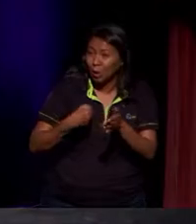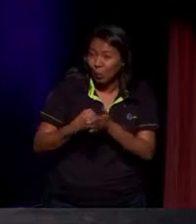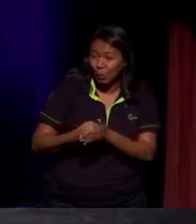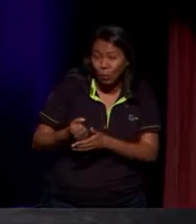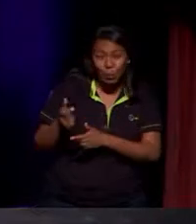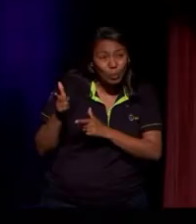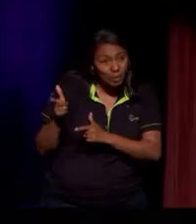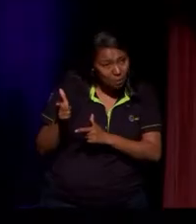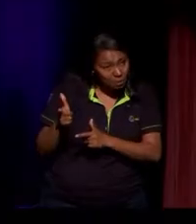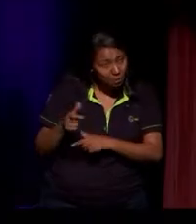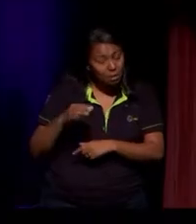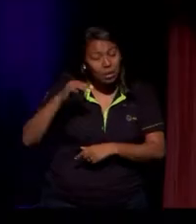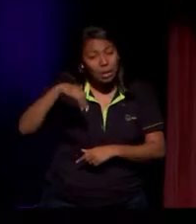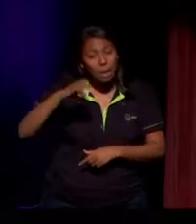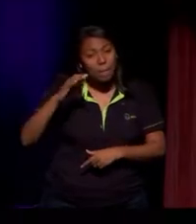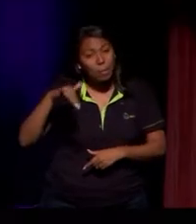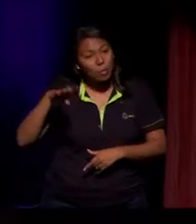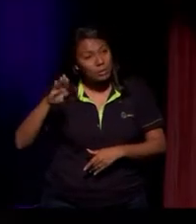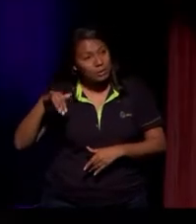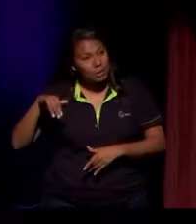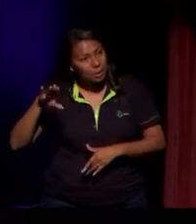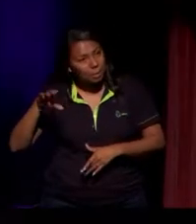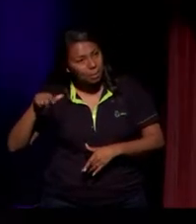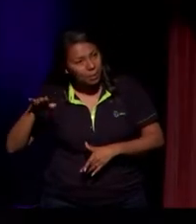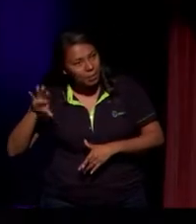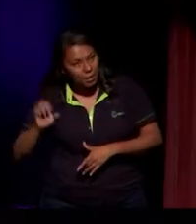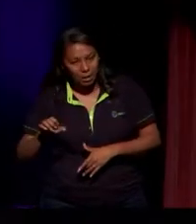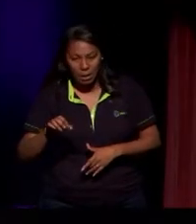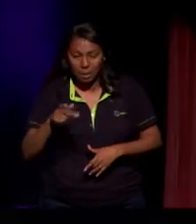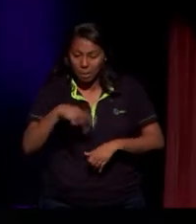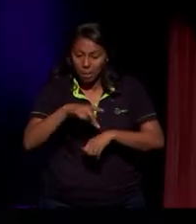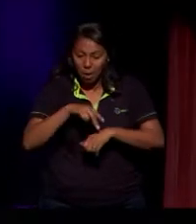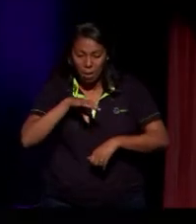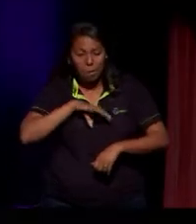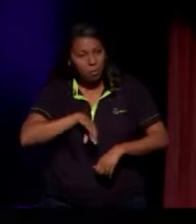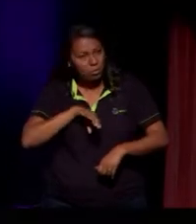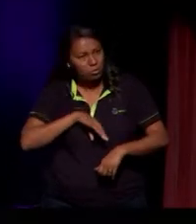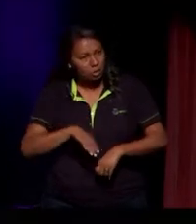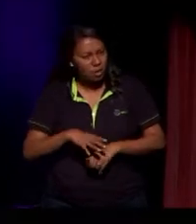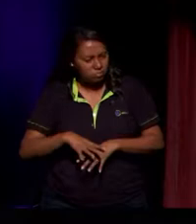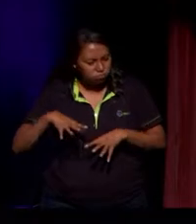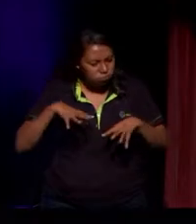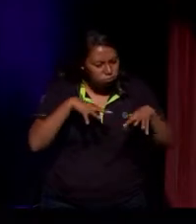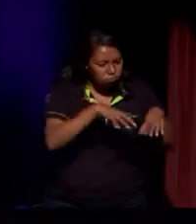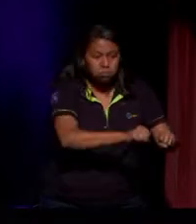Mozambique was a country colonized by Portugal and had an armed struggle of National Liberation